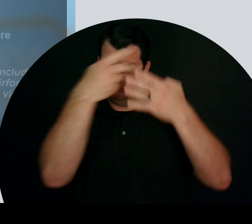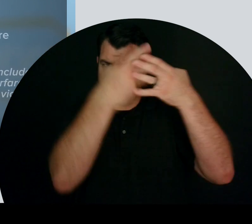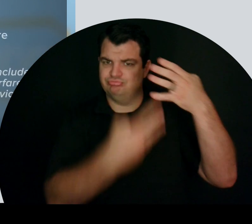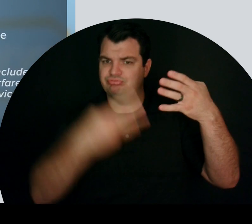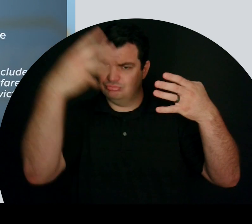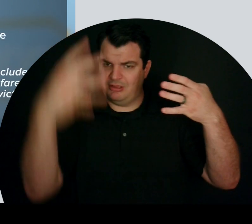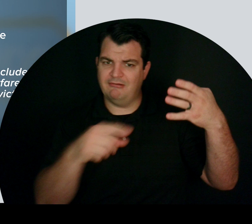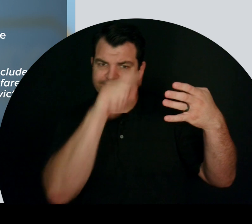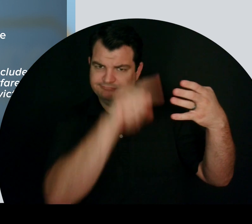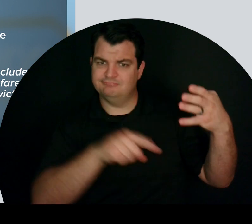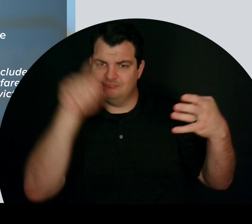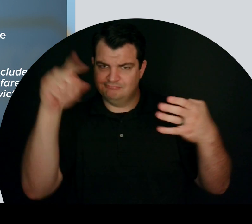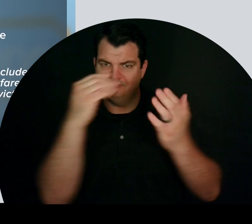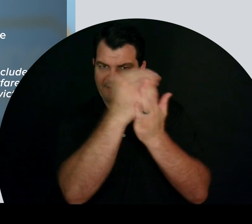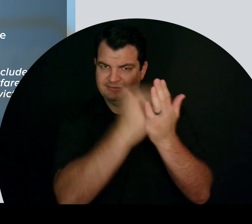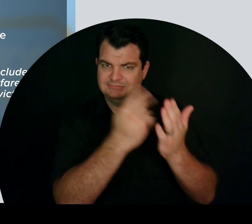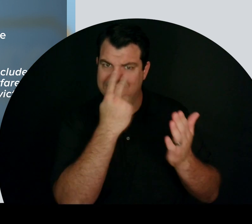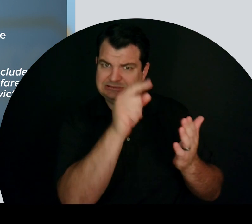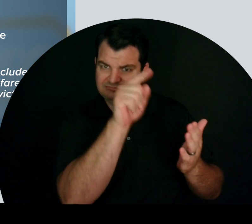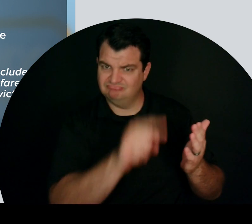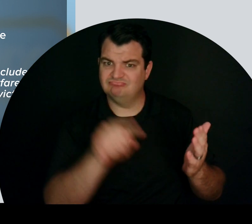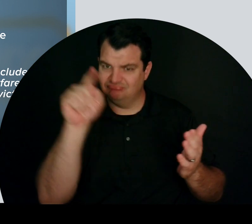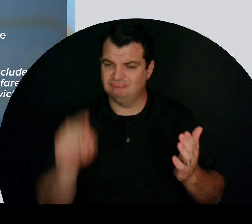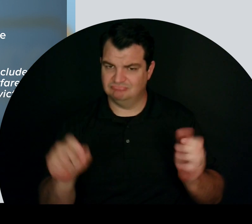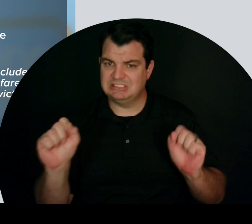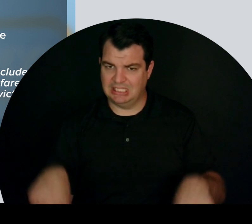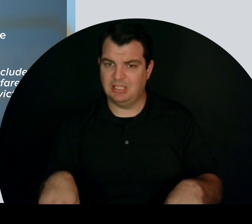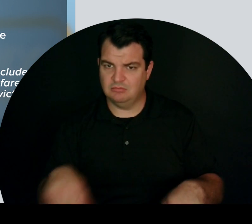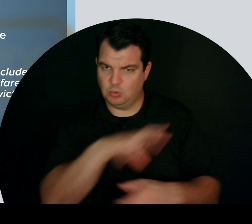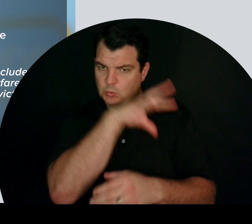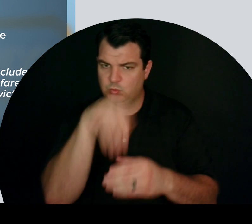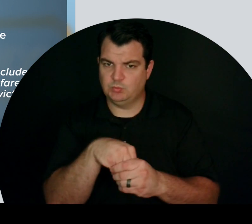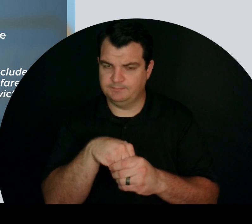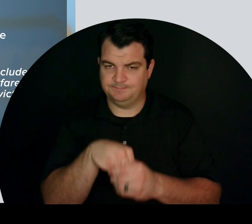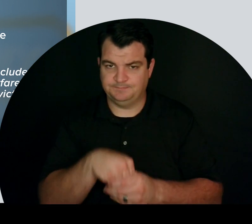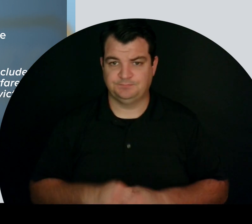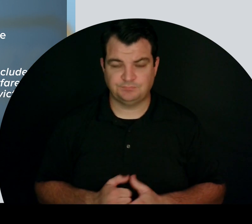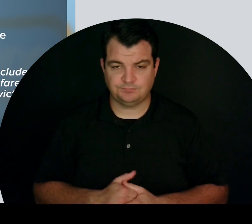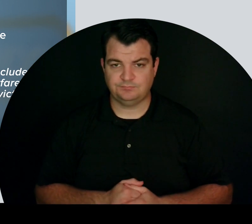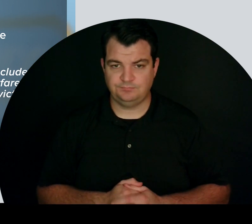Other reimbursable medical expenses are listed here.